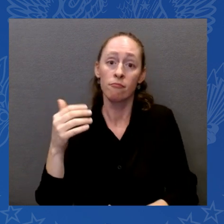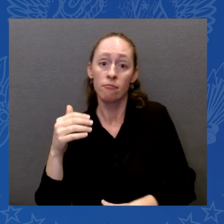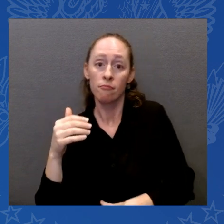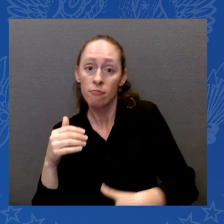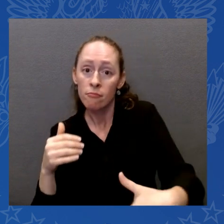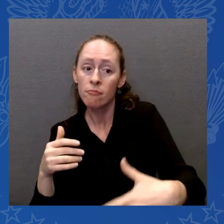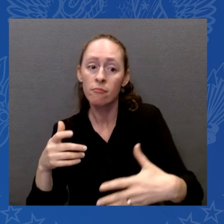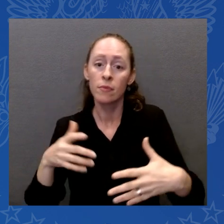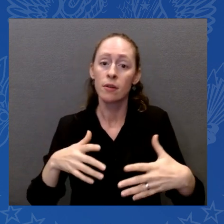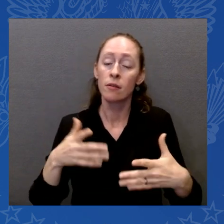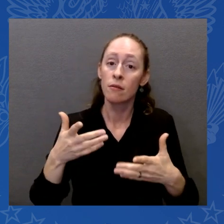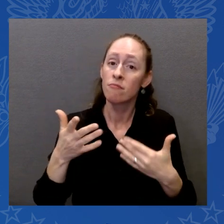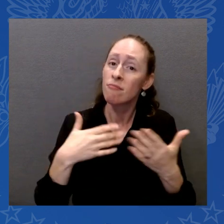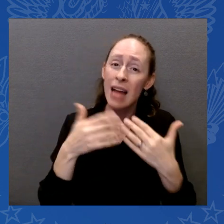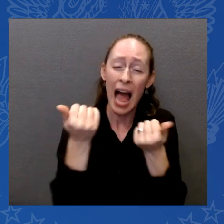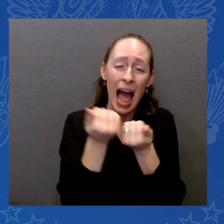If you're committed to student success,